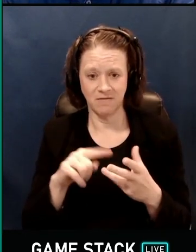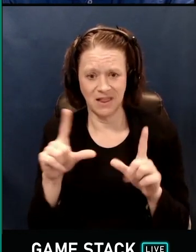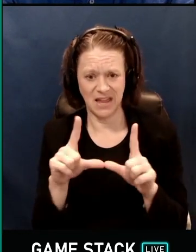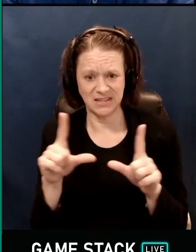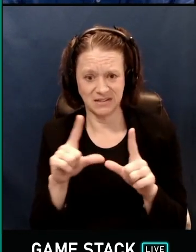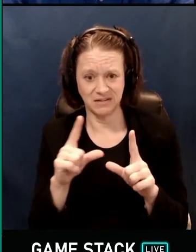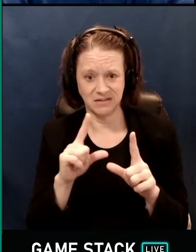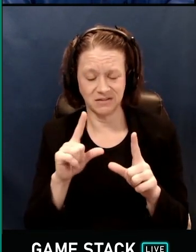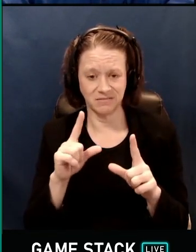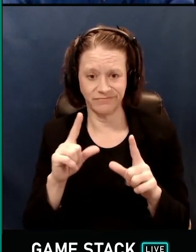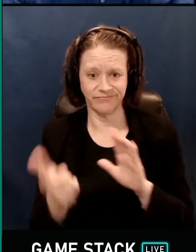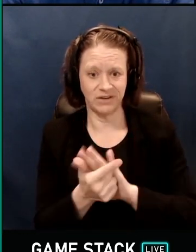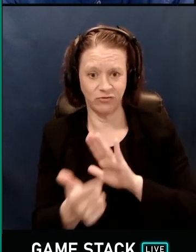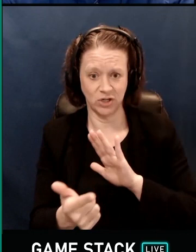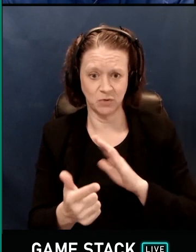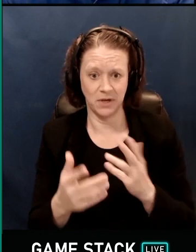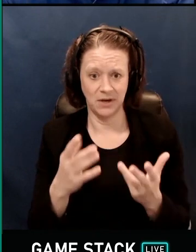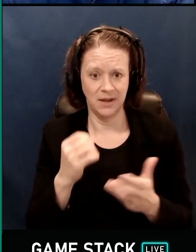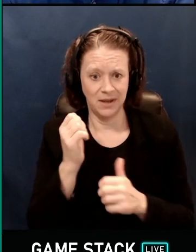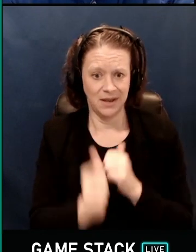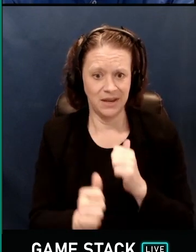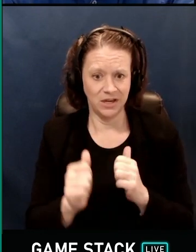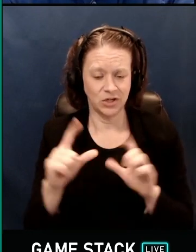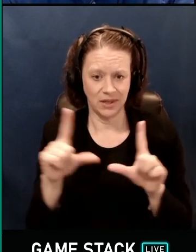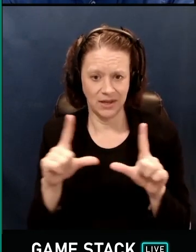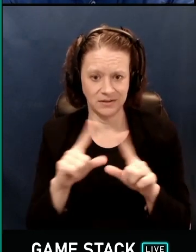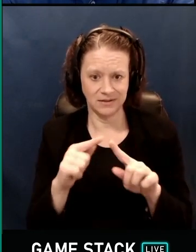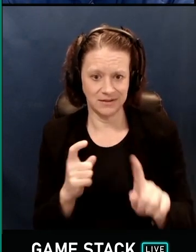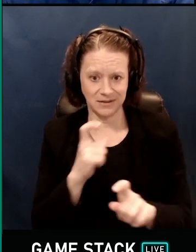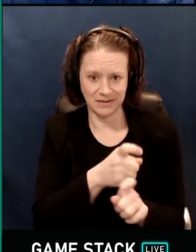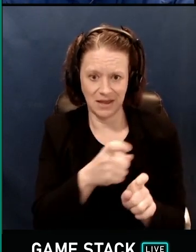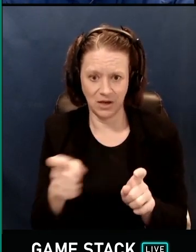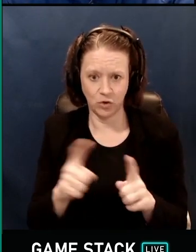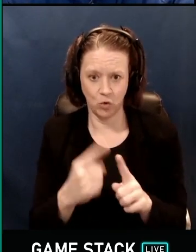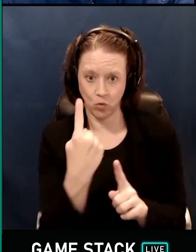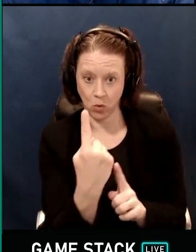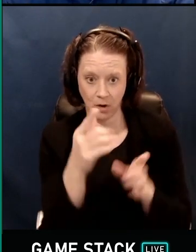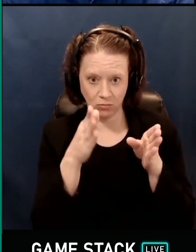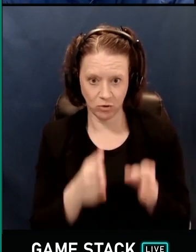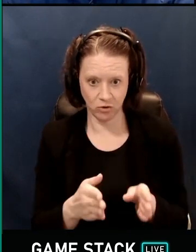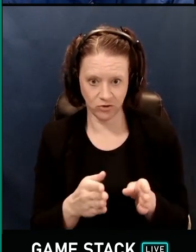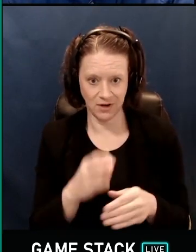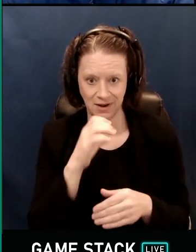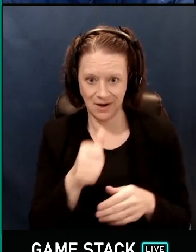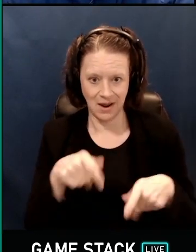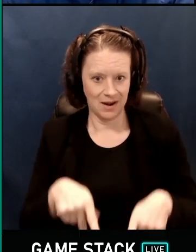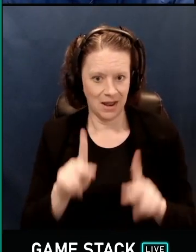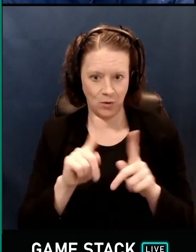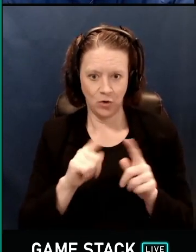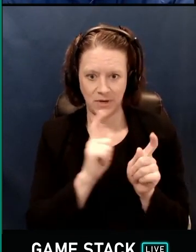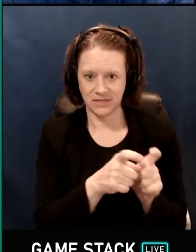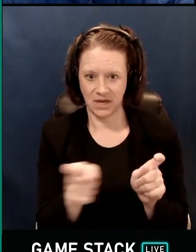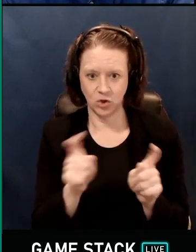Each license is assigned to a single person, not allowed to be assigned to team members.